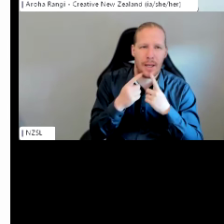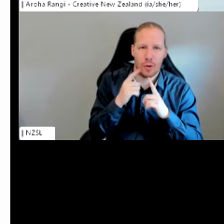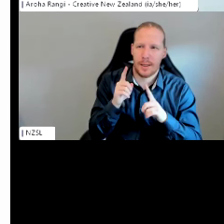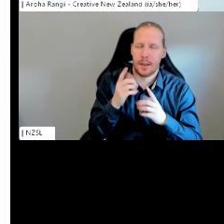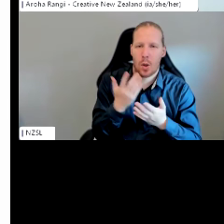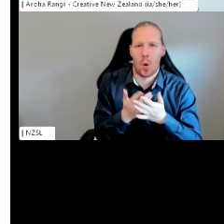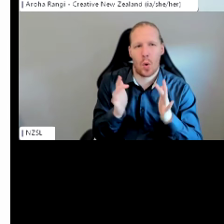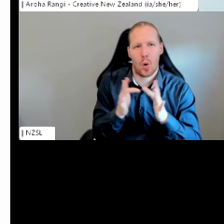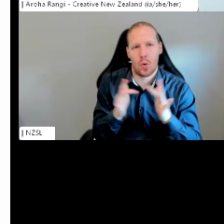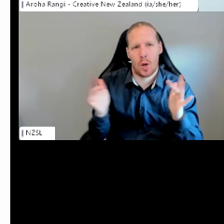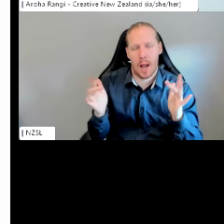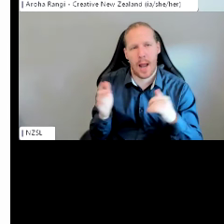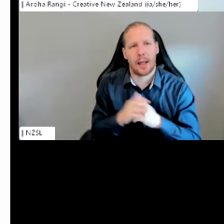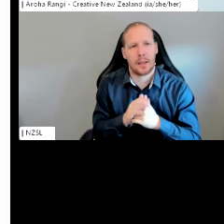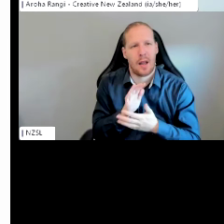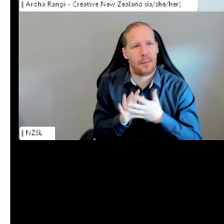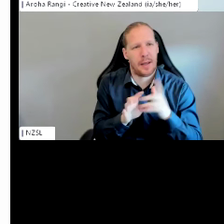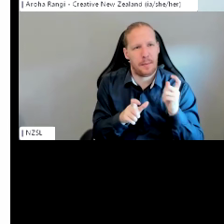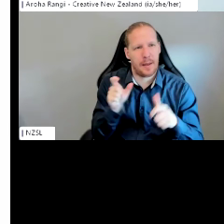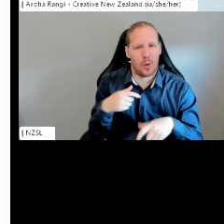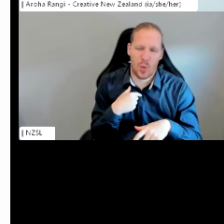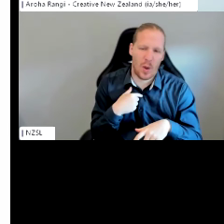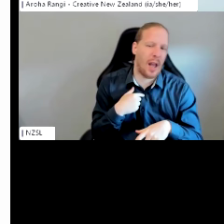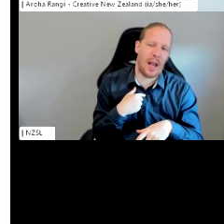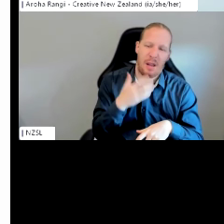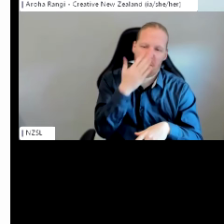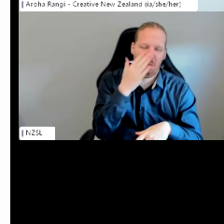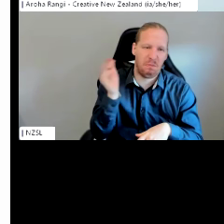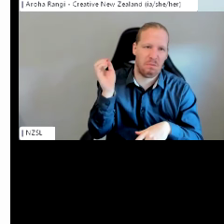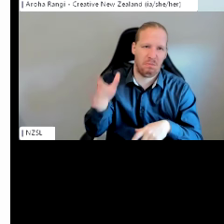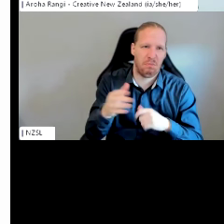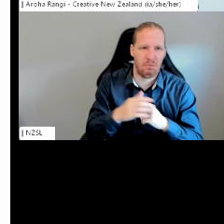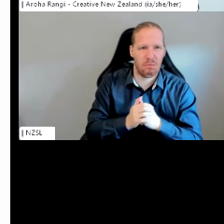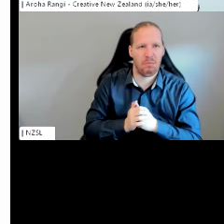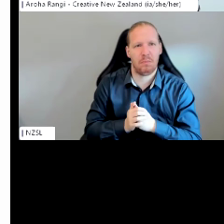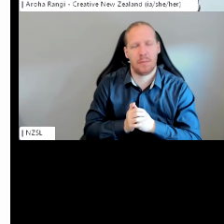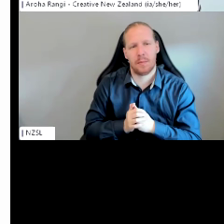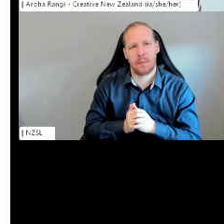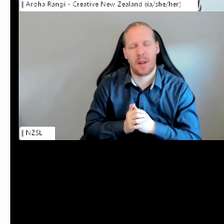a fee. They will still look at it and consult it. Um but it it's it's not not what it used to be.